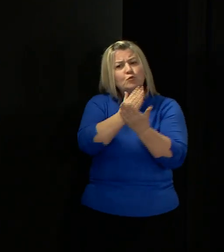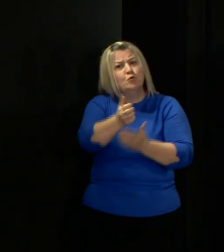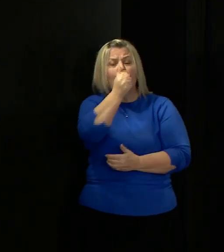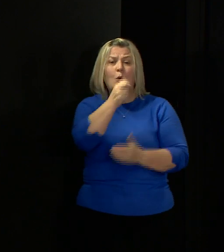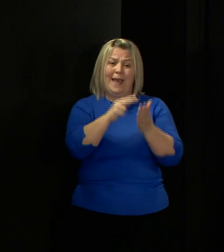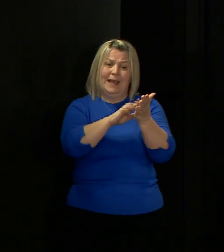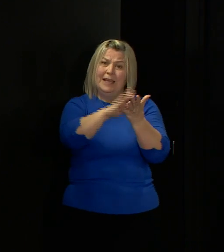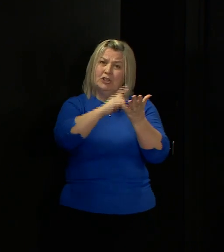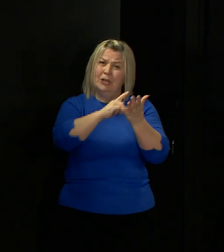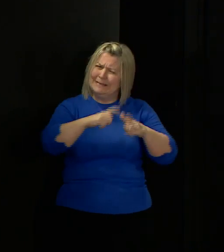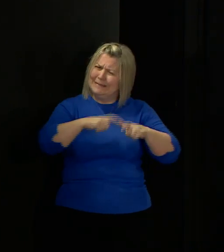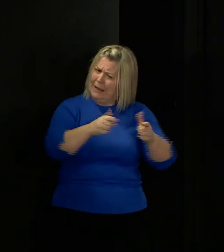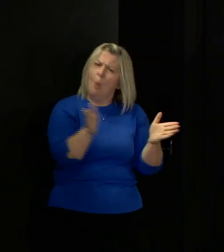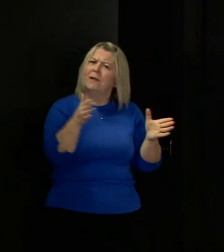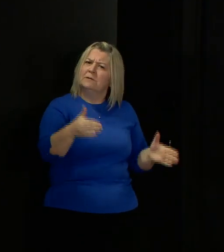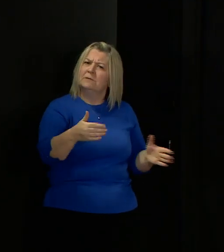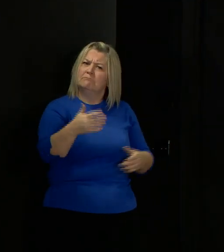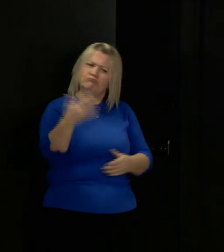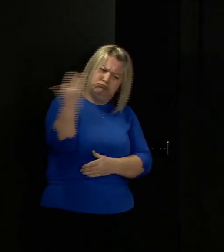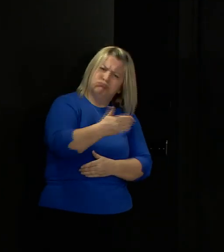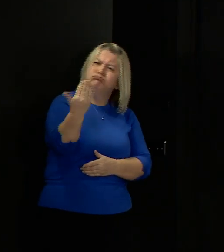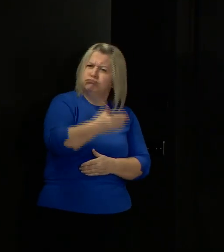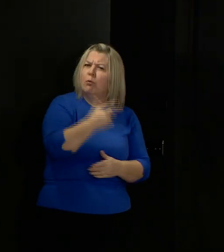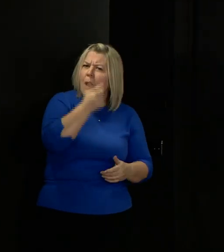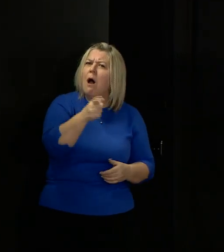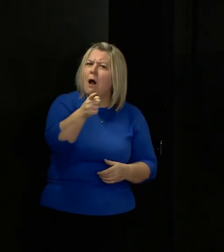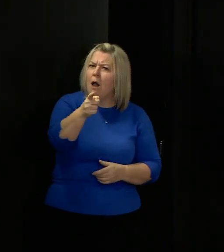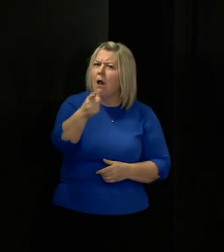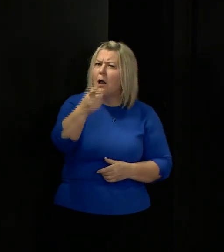I want to emphasize this again to y'all today figures show that attendance is